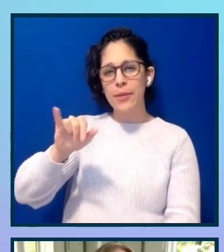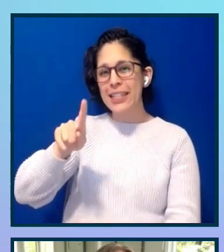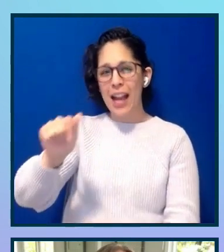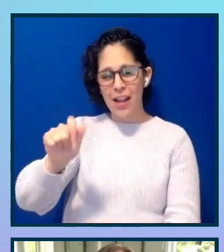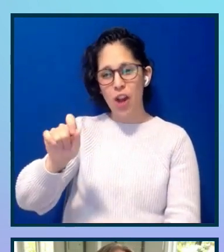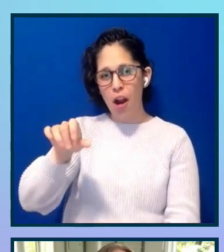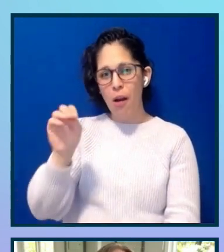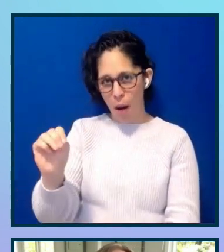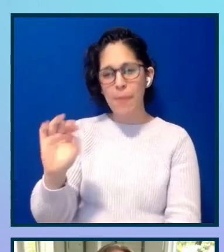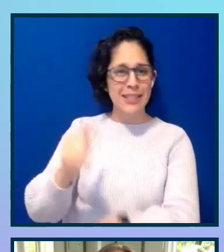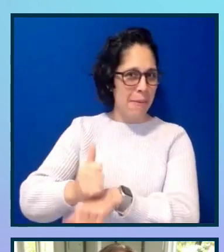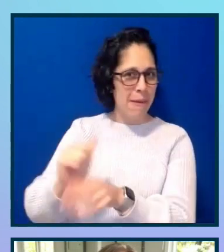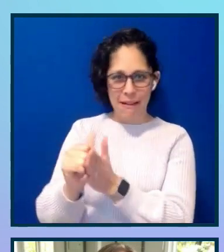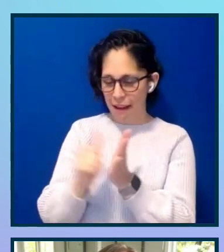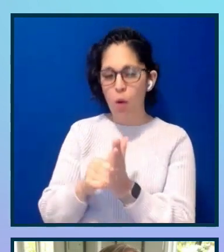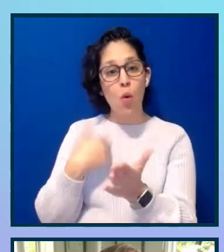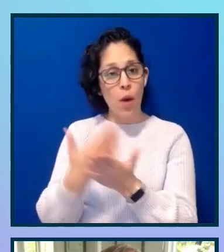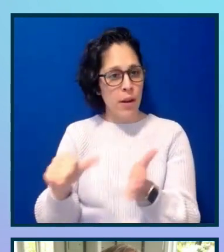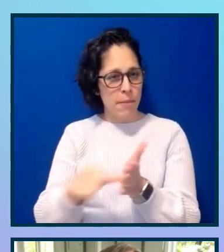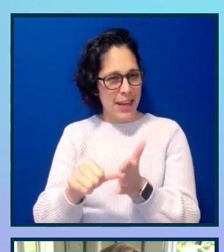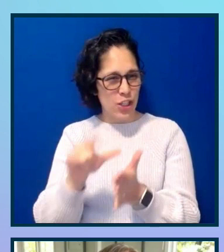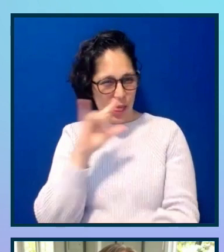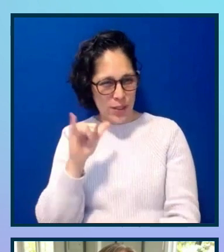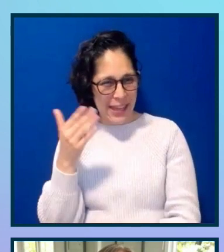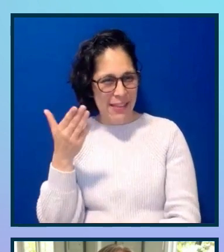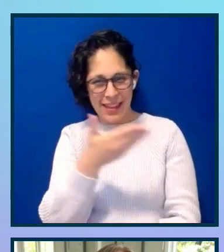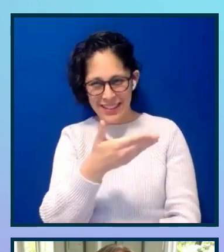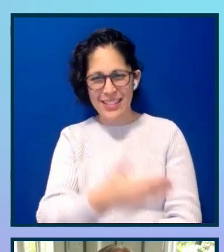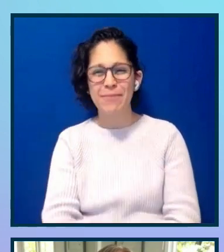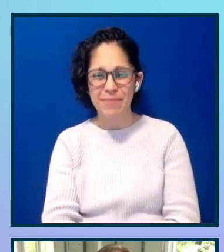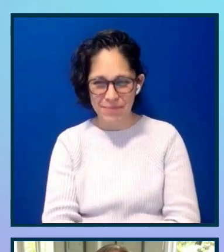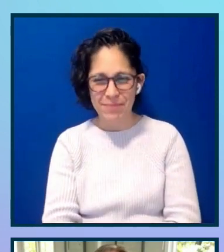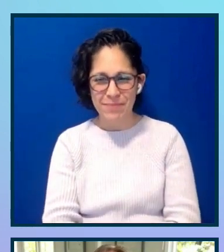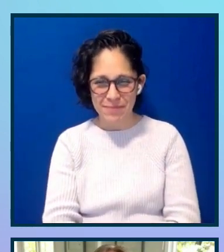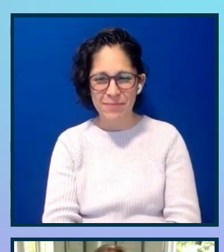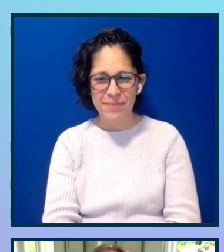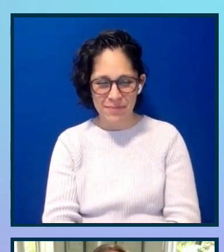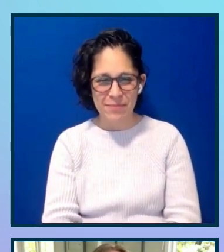you're gonna land on a page that looks a little something like this. And so what I'm looking at right now